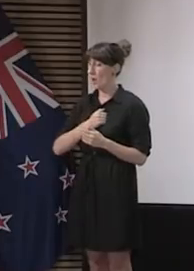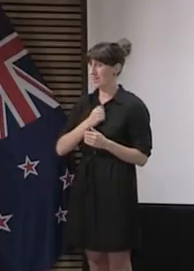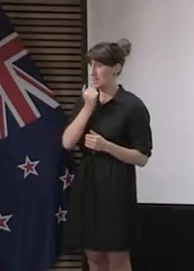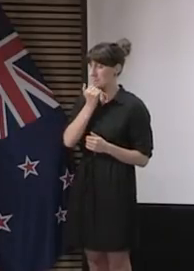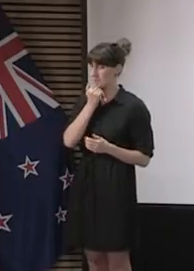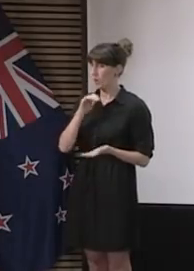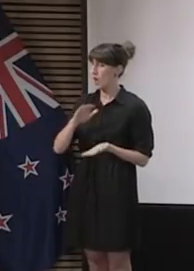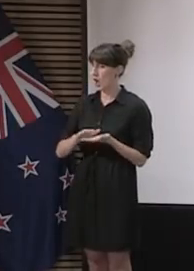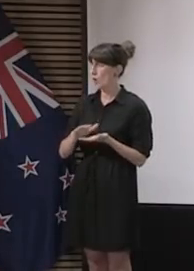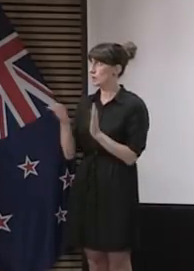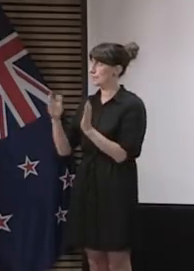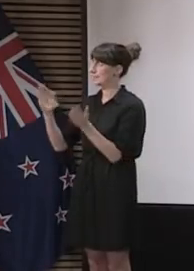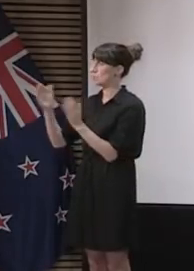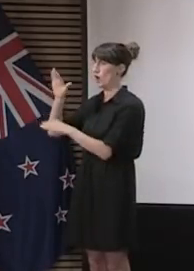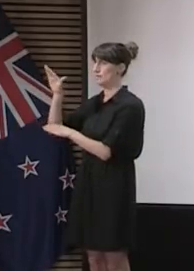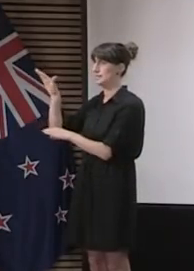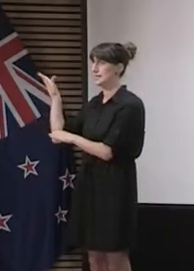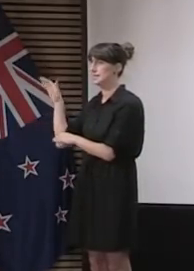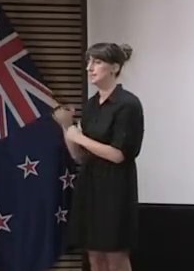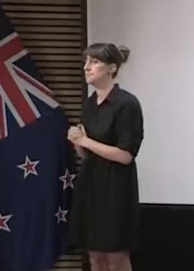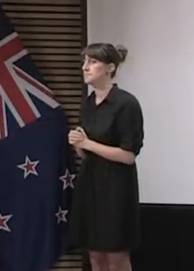where theiroutbreaks have got out ofcontrol.